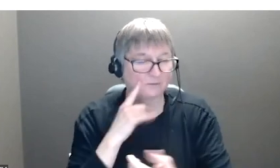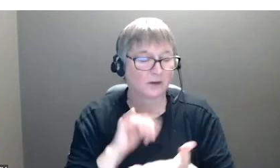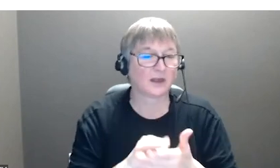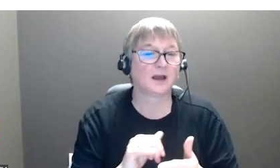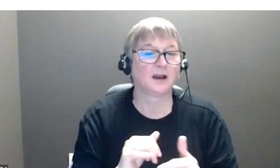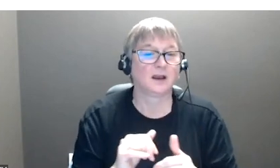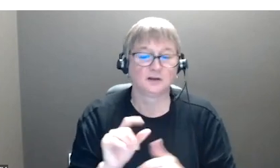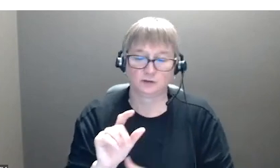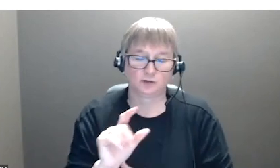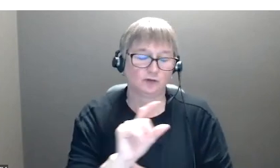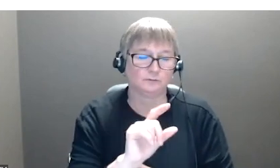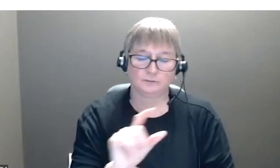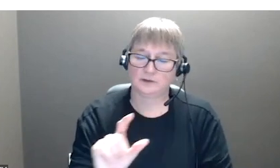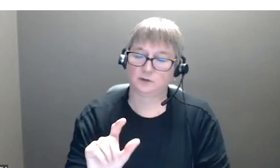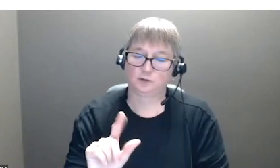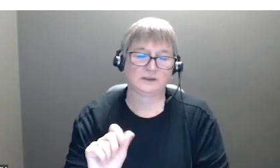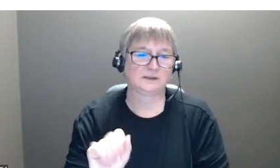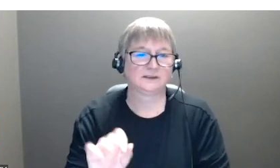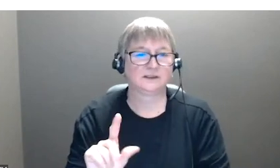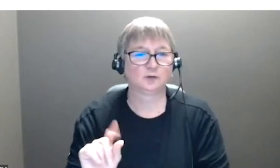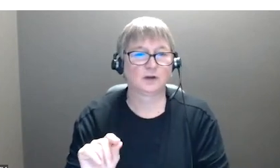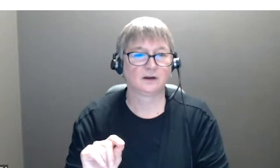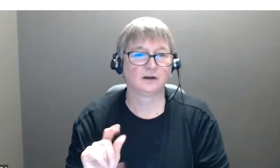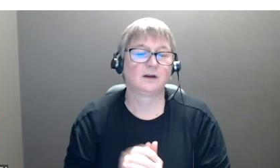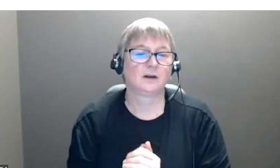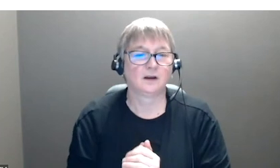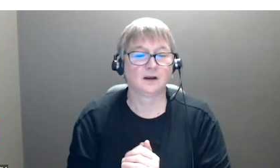clients found employment, 294 clients returned to school,